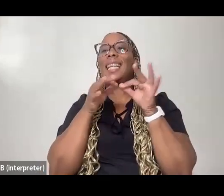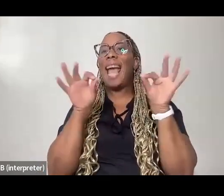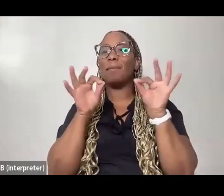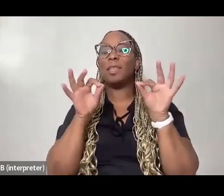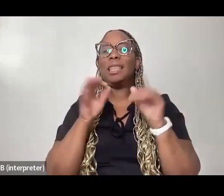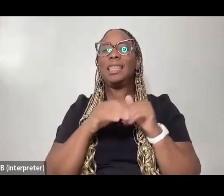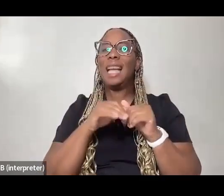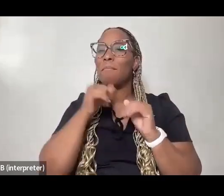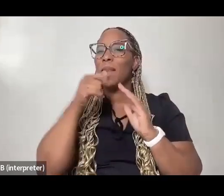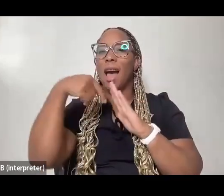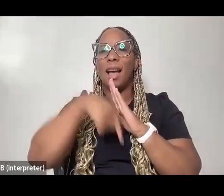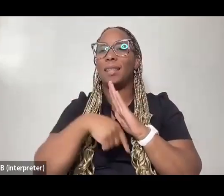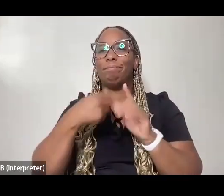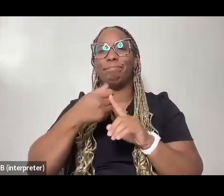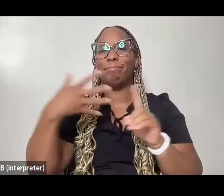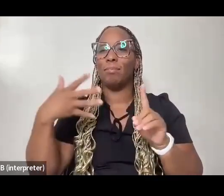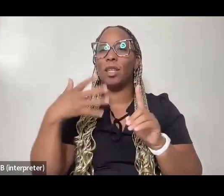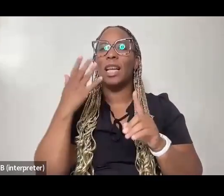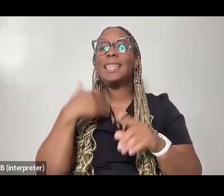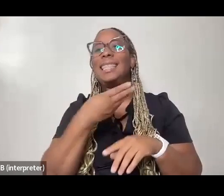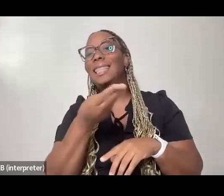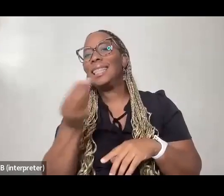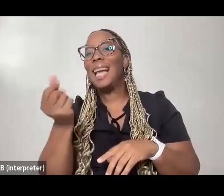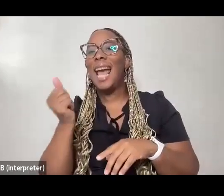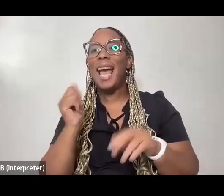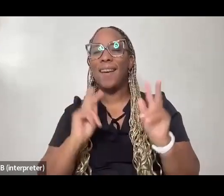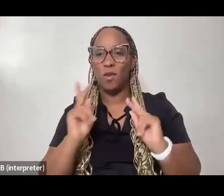captions too much because we have had so Burrow folks today talk about captions. -- several folks today talk